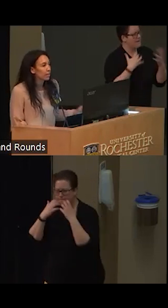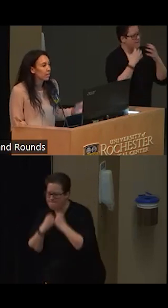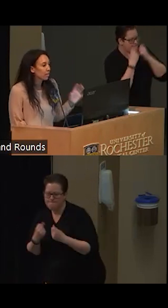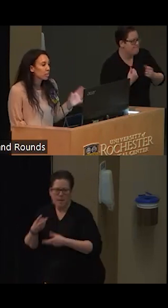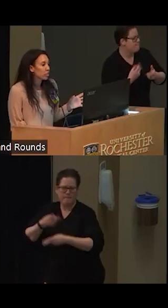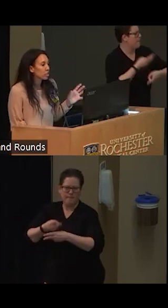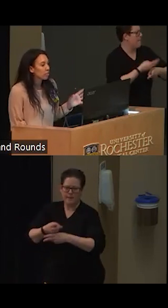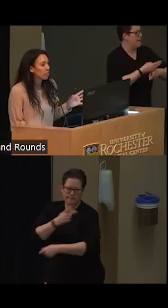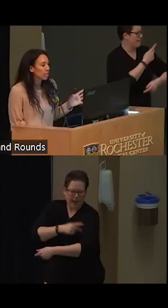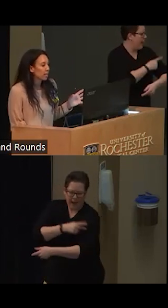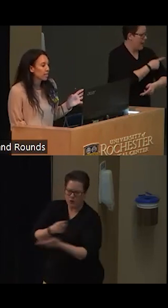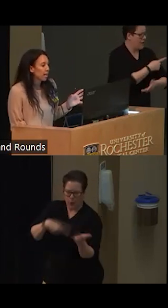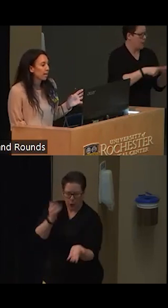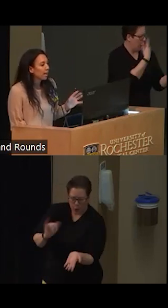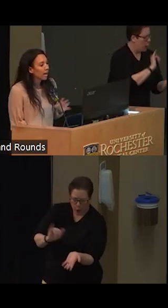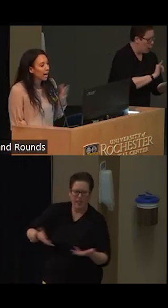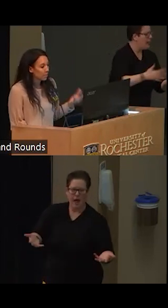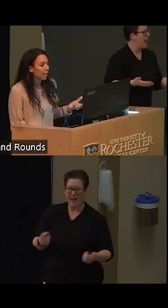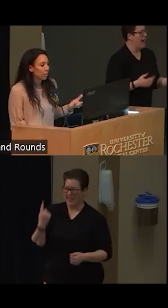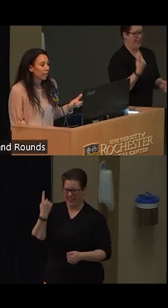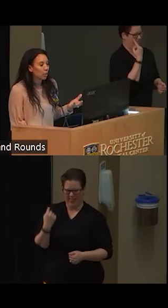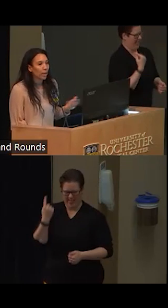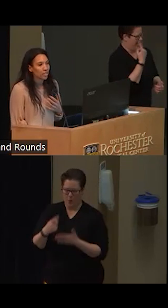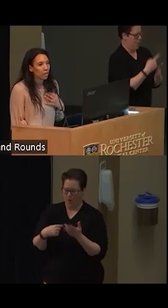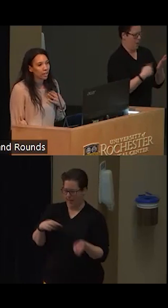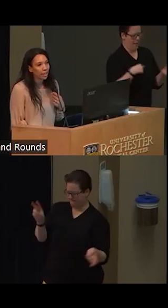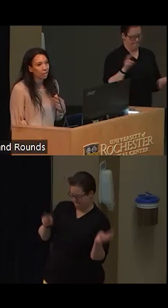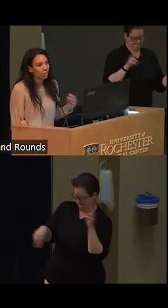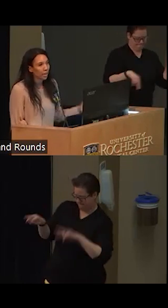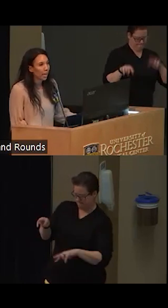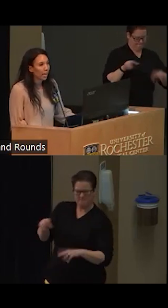and and these are just some of the things that I began looking when I started here looking at